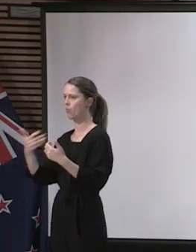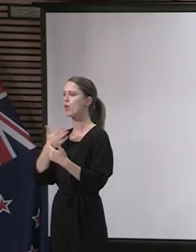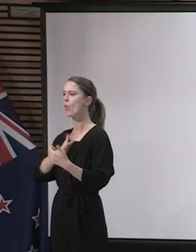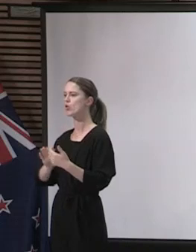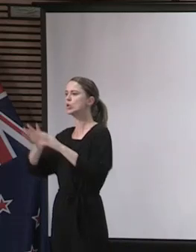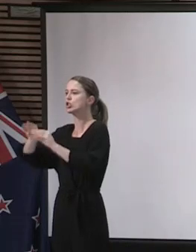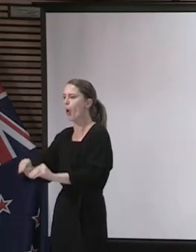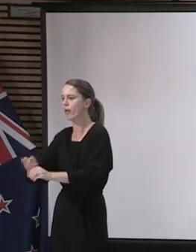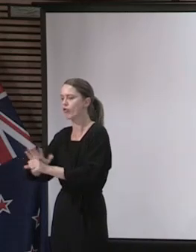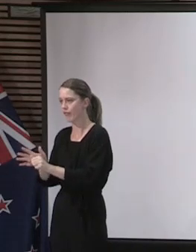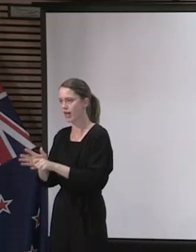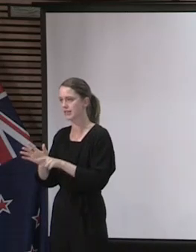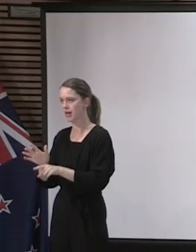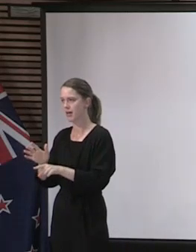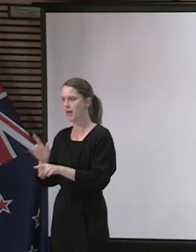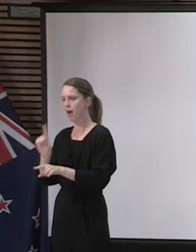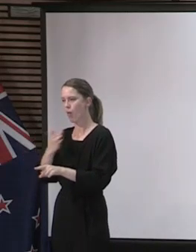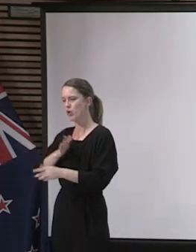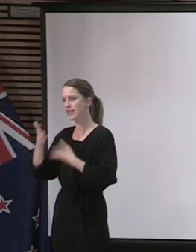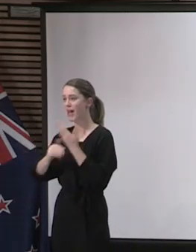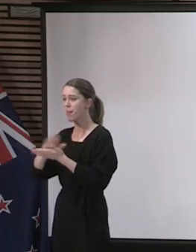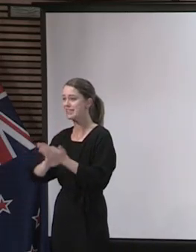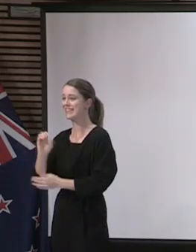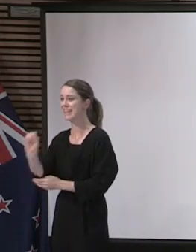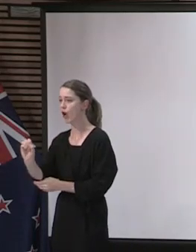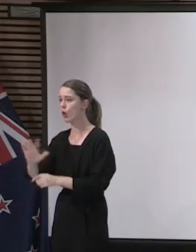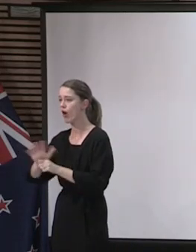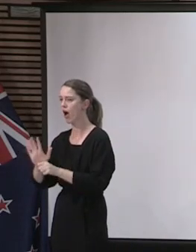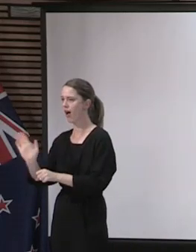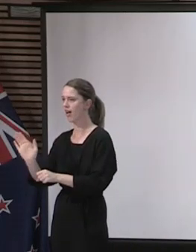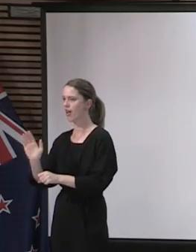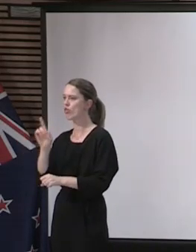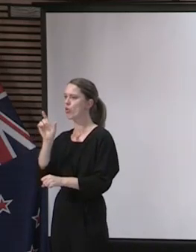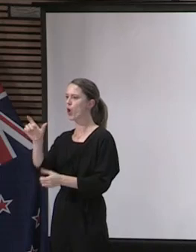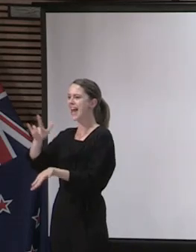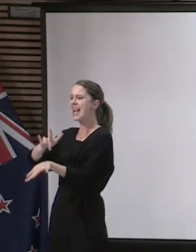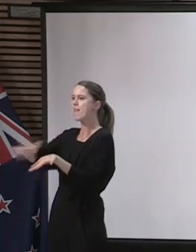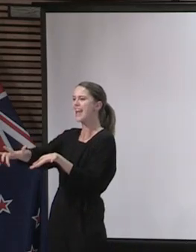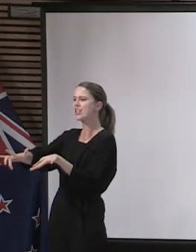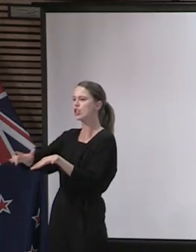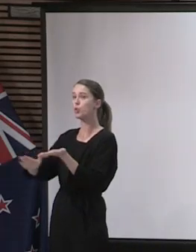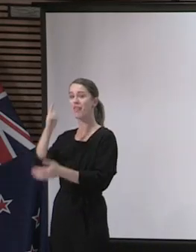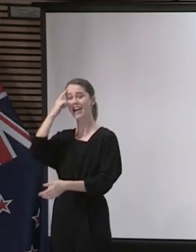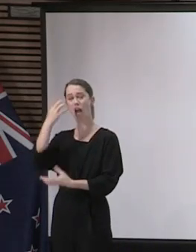Covid-19 in New Zealand strategy which has been this ongoing campaign of elimination, but of course the